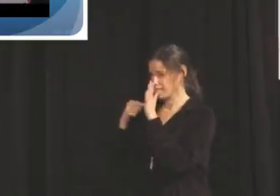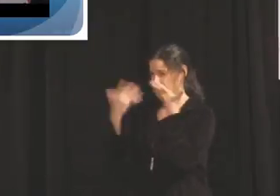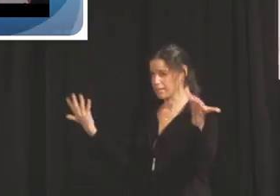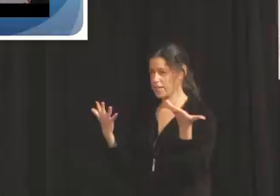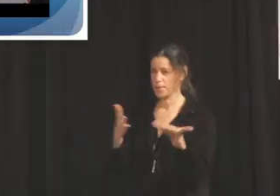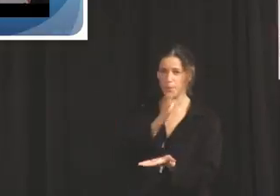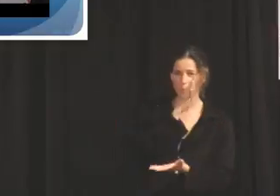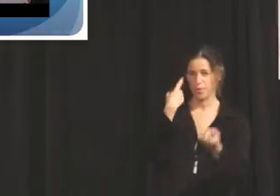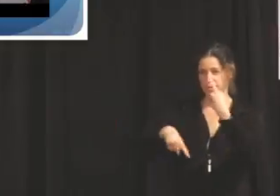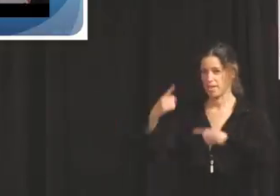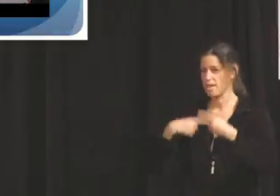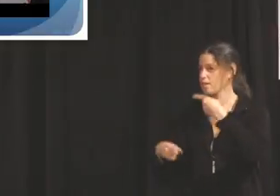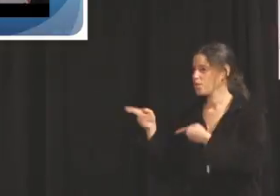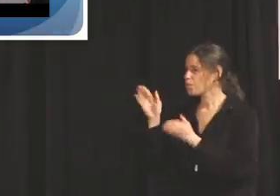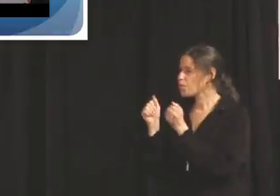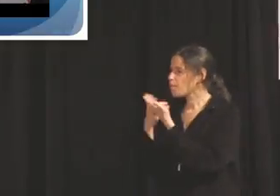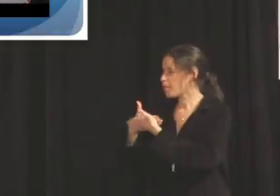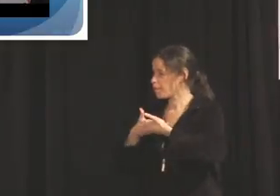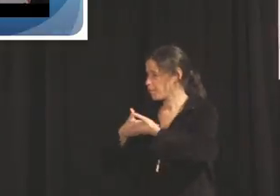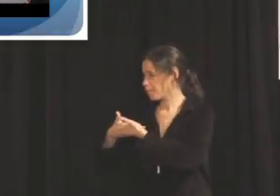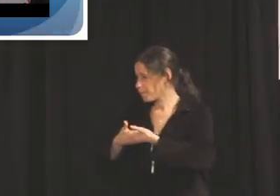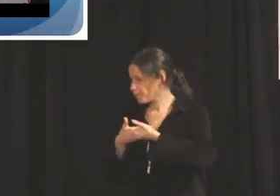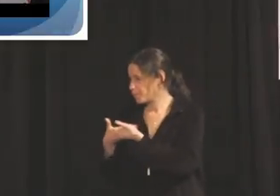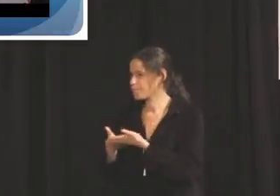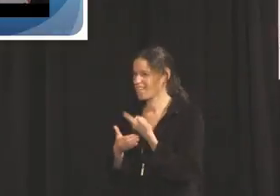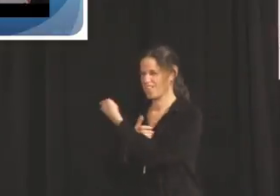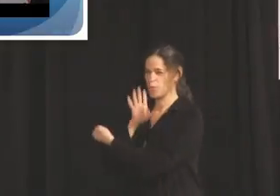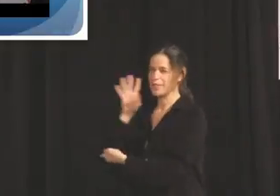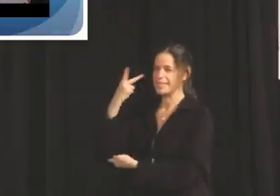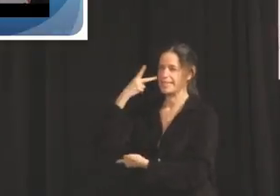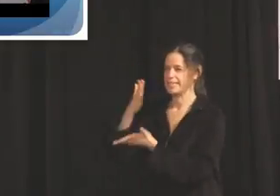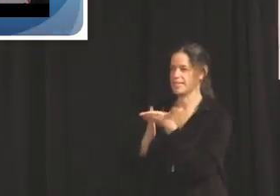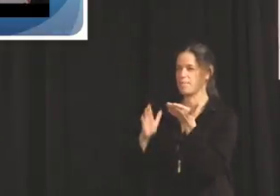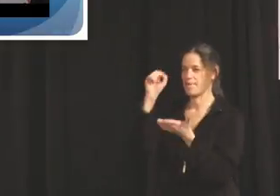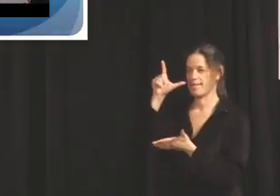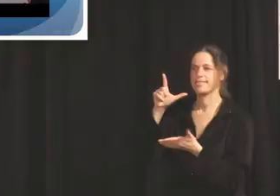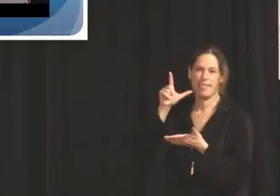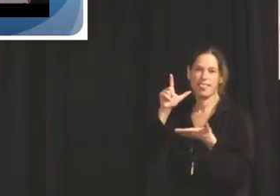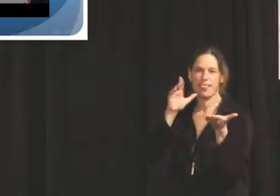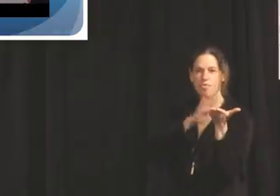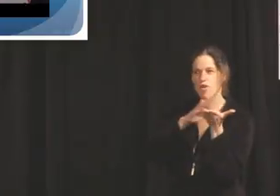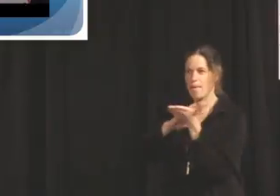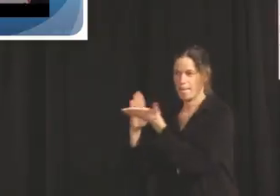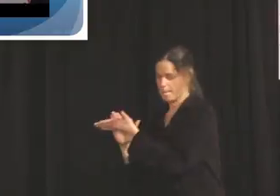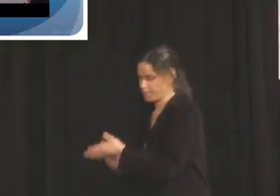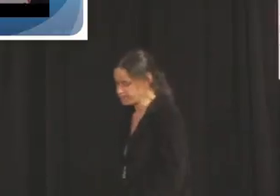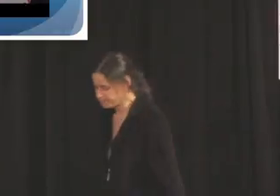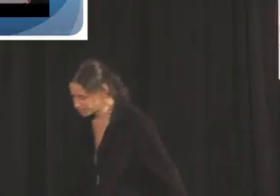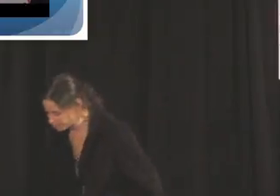I just have a couple of examples here. This is a mother who is signing with an infant. And you're seeing a little bit of ASL